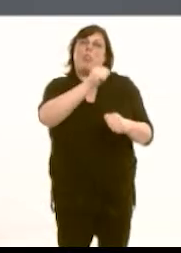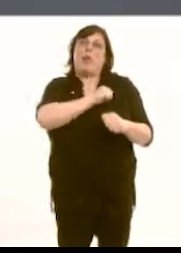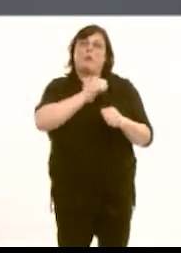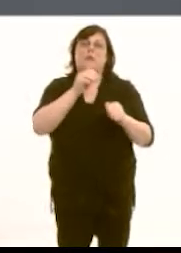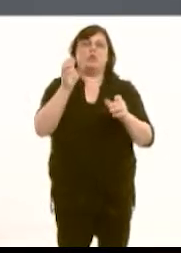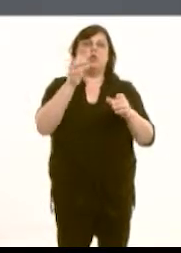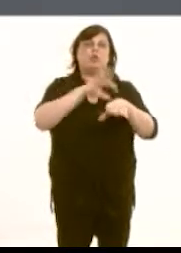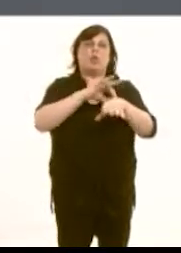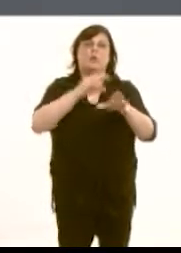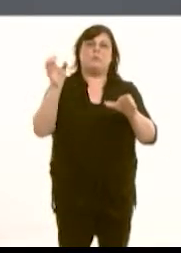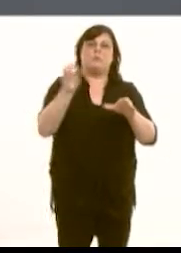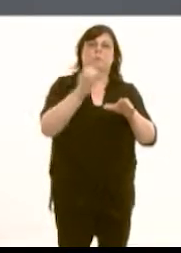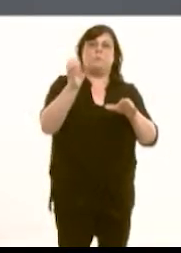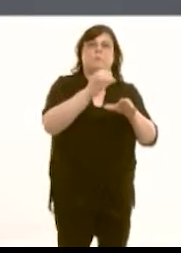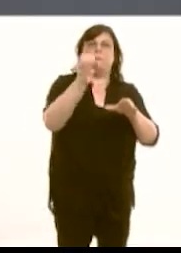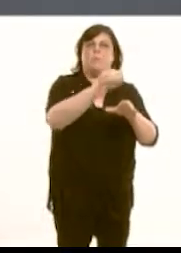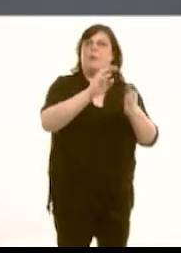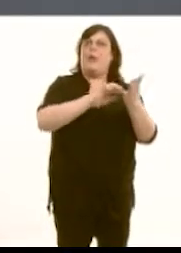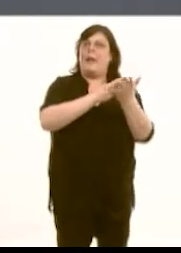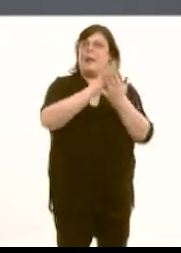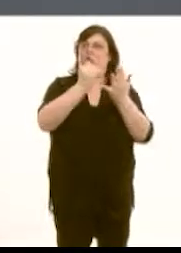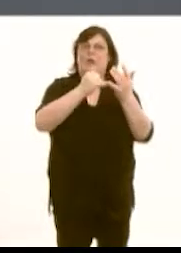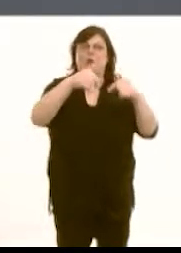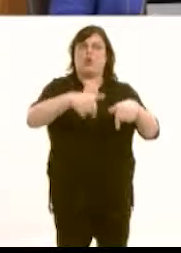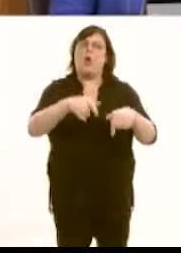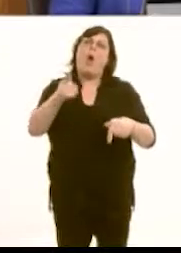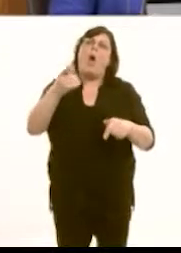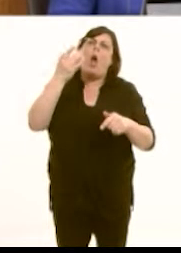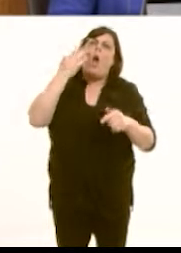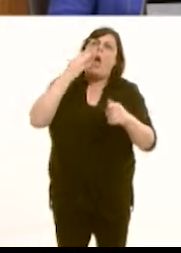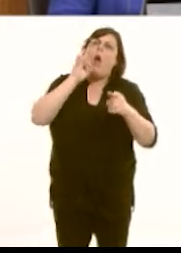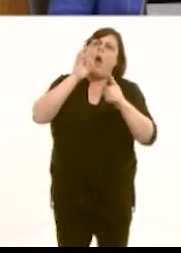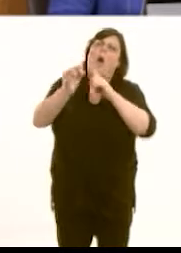I hope youíve read our plan by now; you hadnít the last time I questioned you about this.